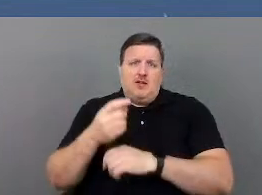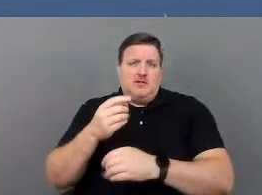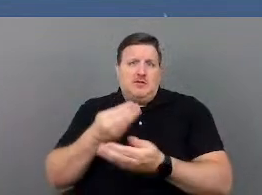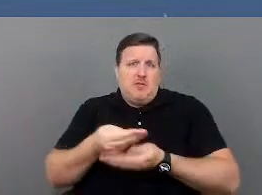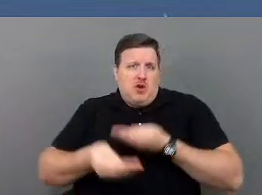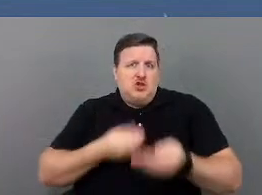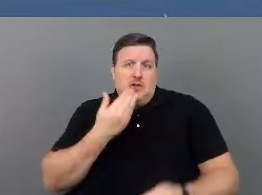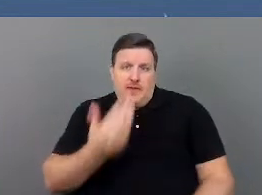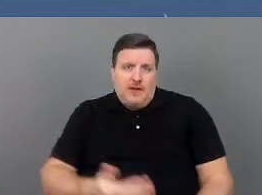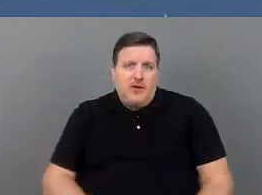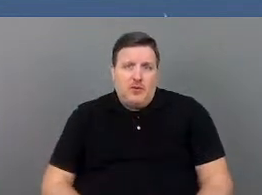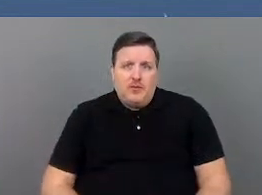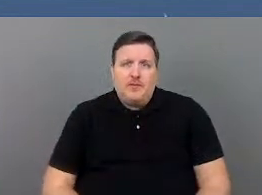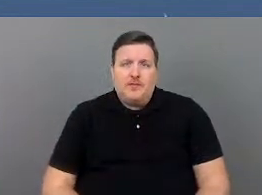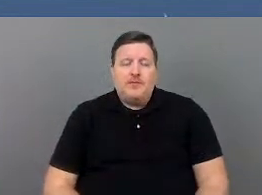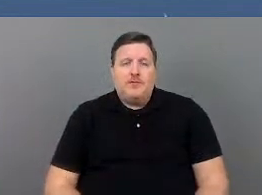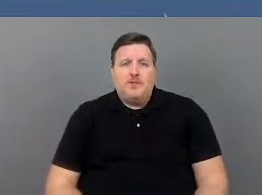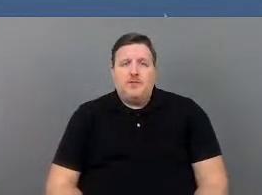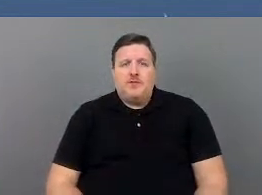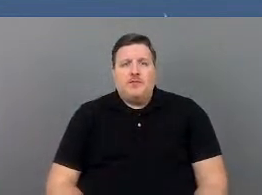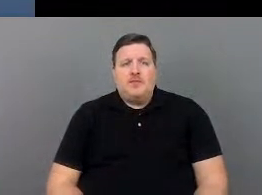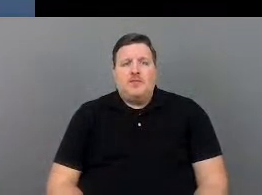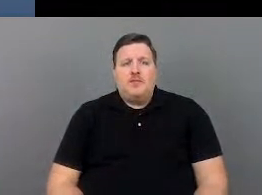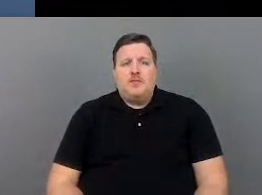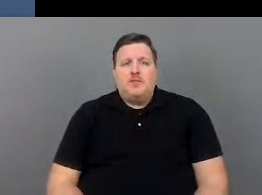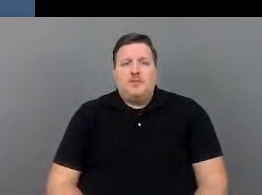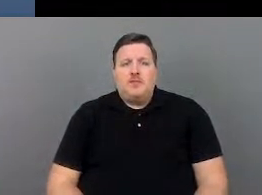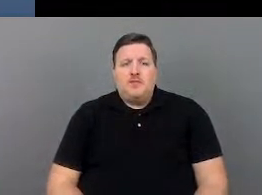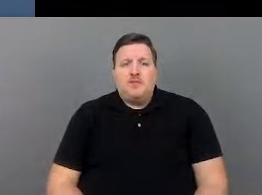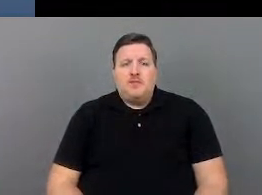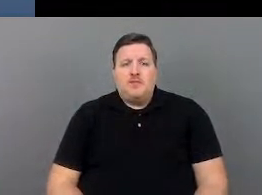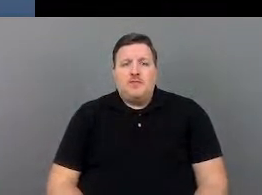≫ COUNCIL PRESIDENT BENDER: THANK YOU. SPEAKER 20 IS ALEX GRAVES.